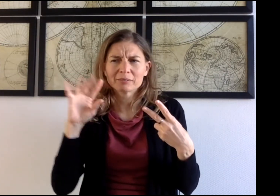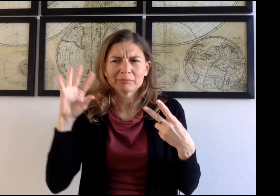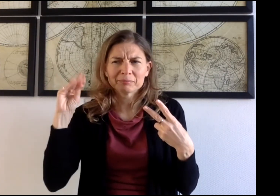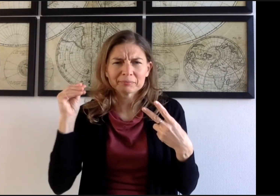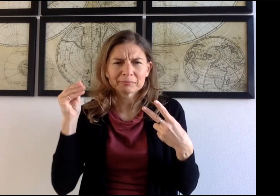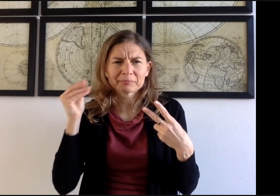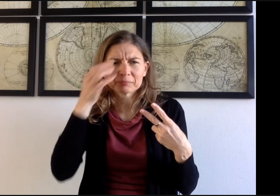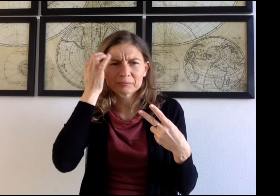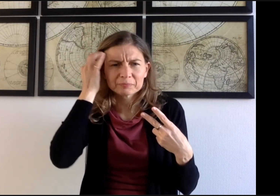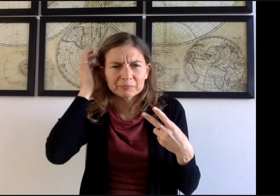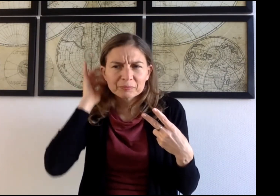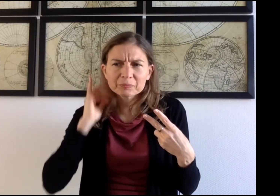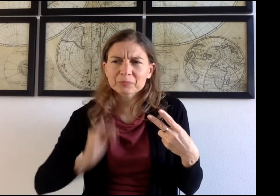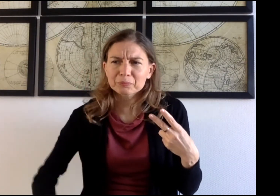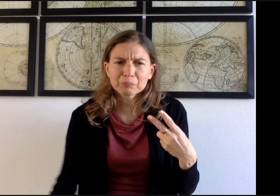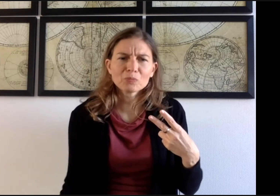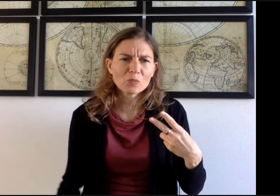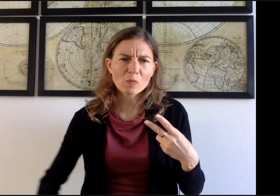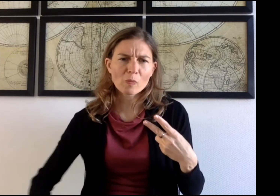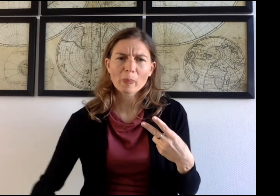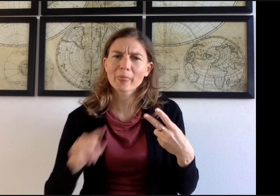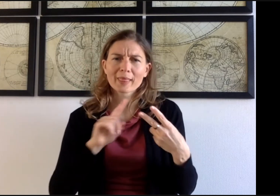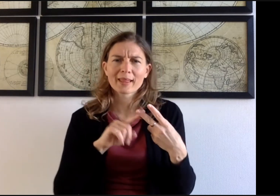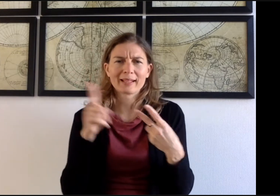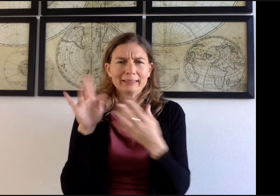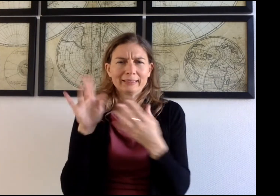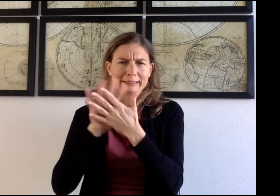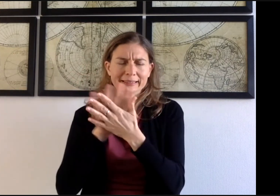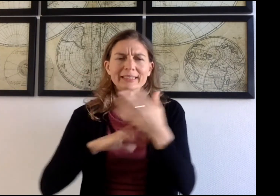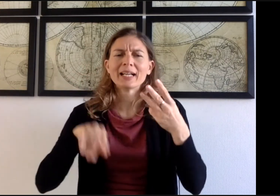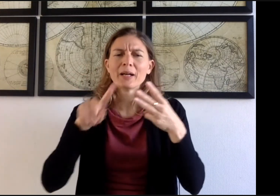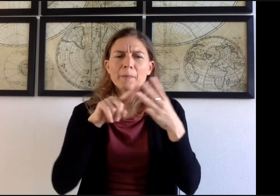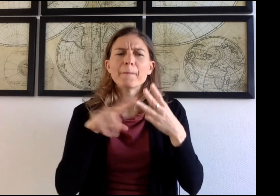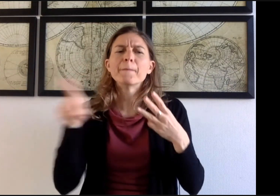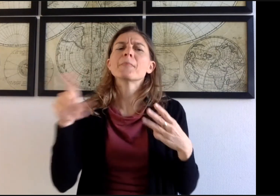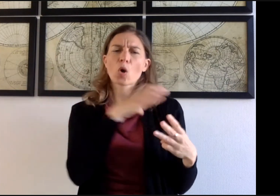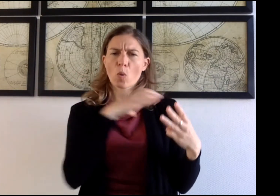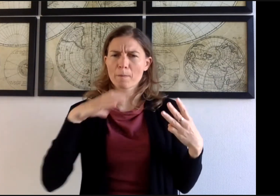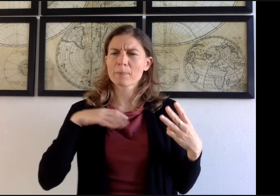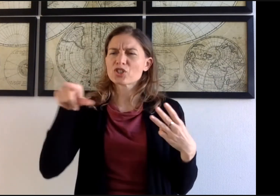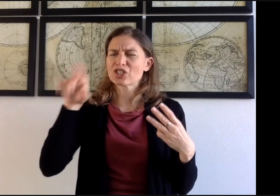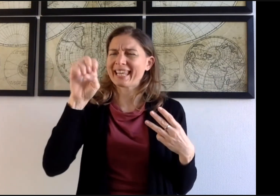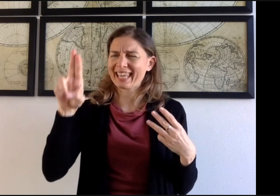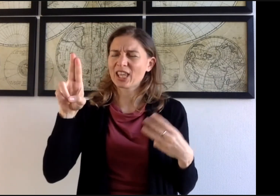sent a formal letter to EU Ministers where they stressed many of our issues